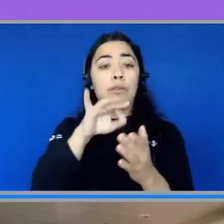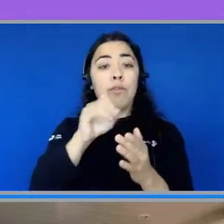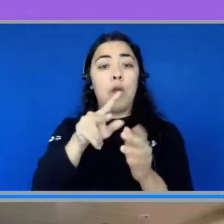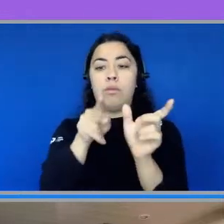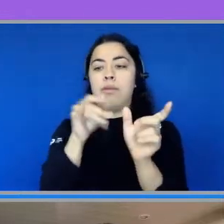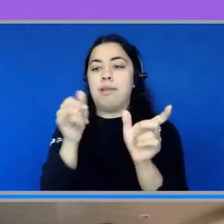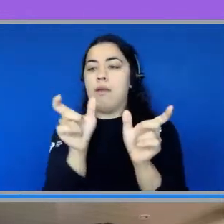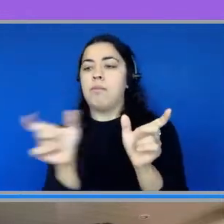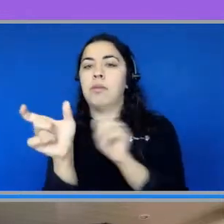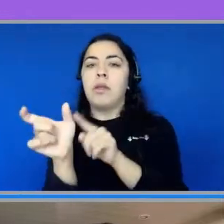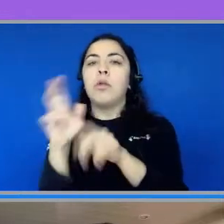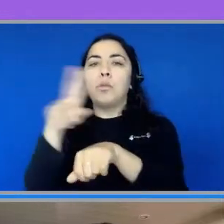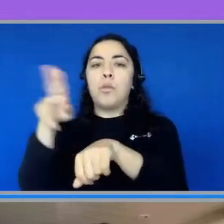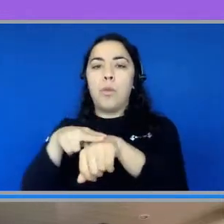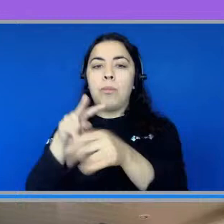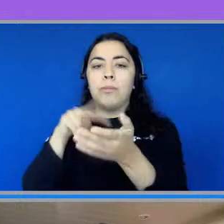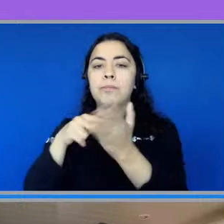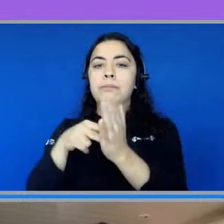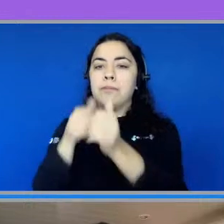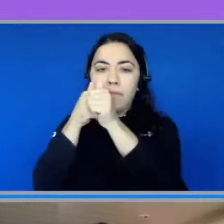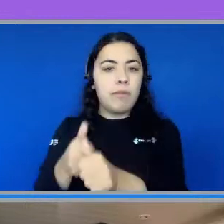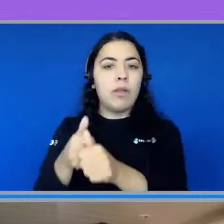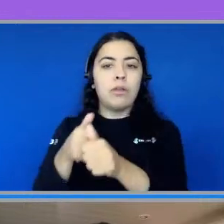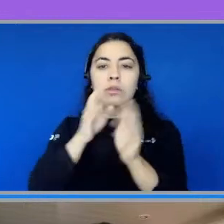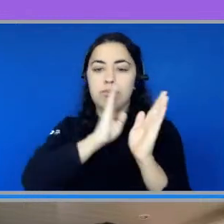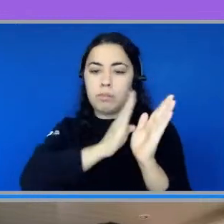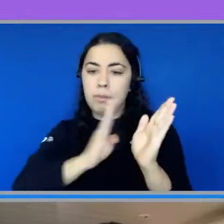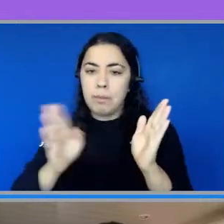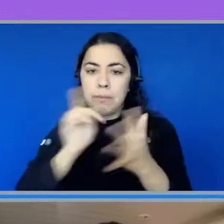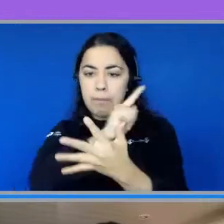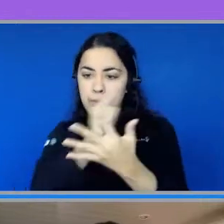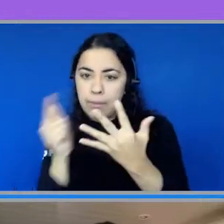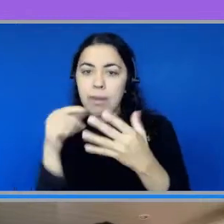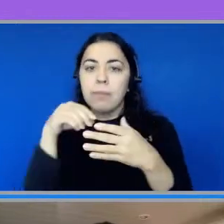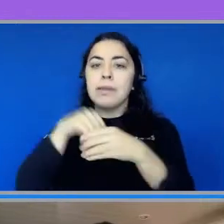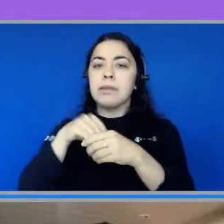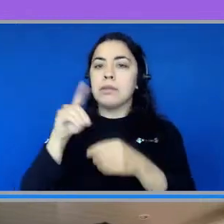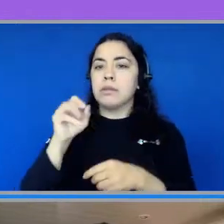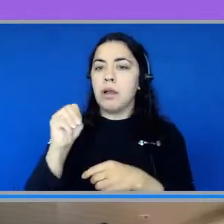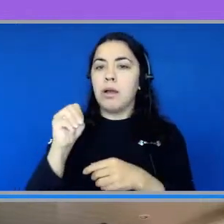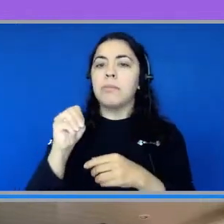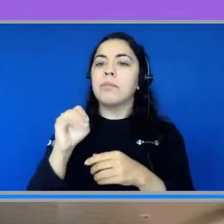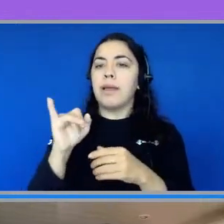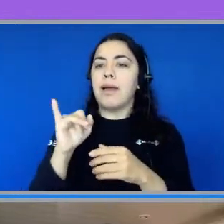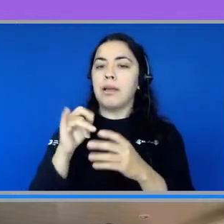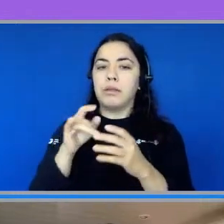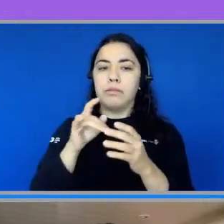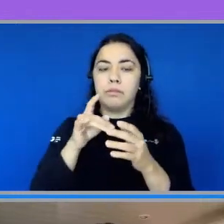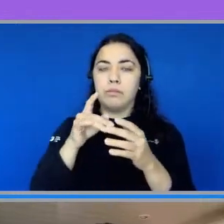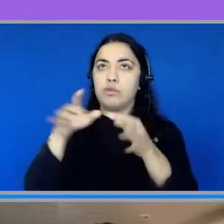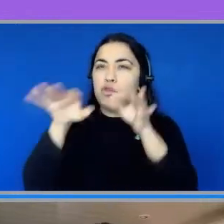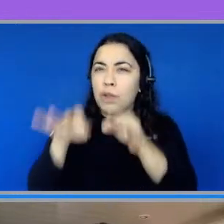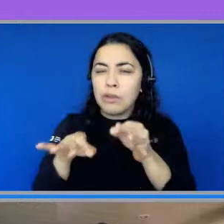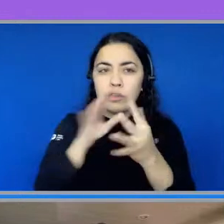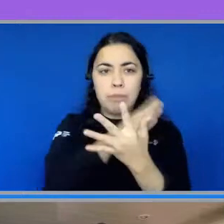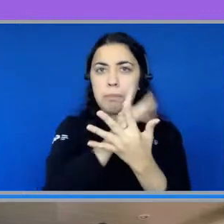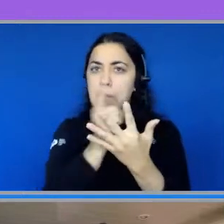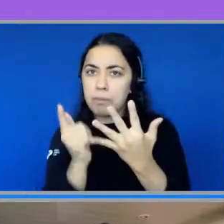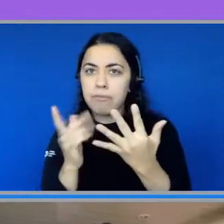of items in the Dom. Taking writing mode and direction into account. It ignores things like